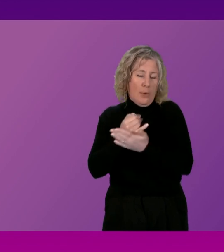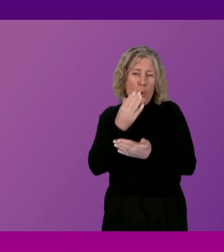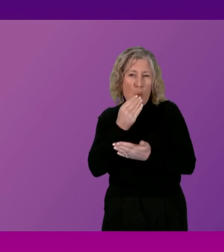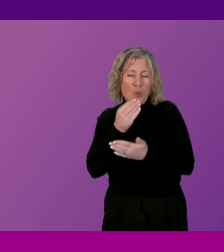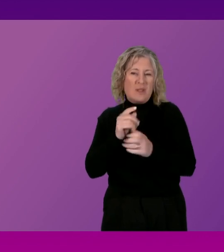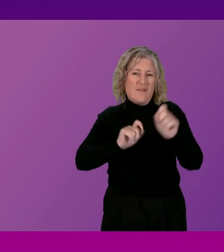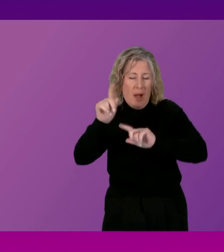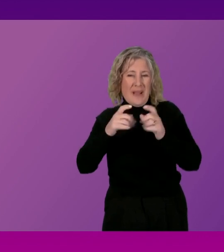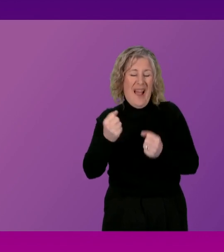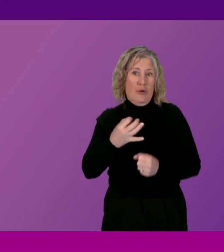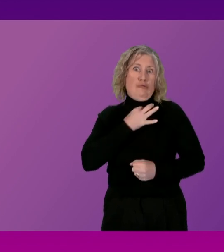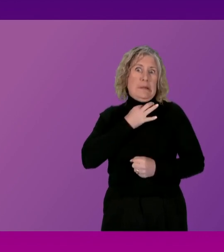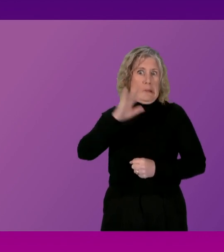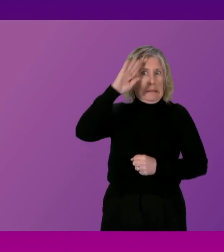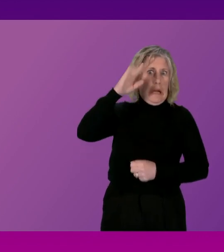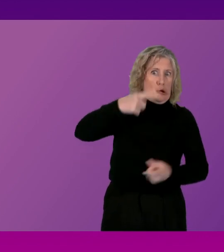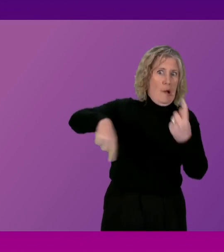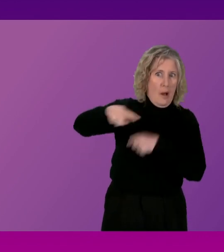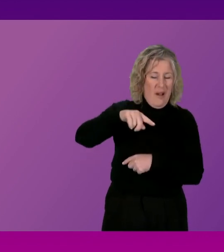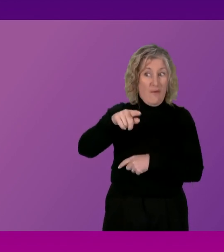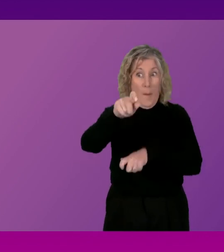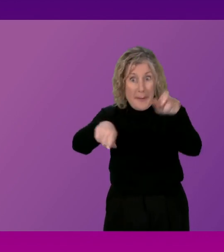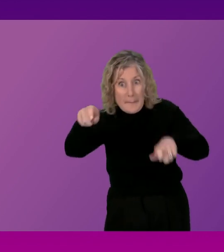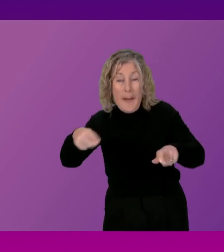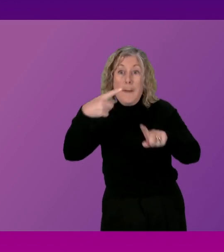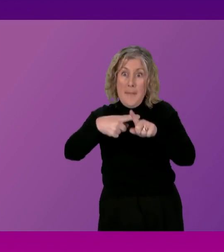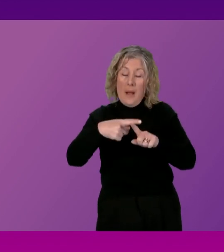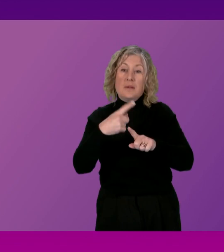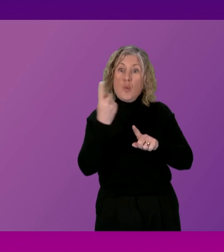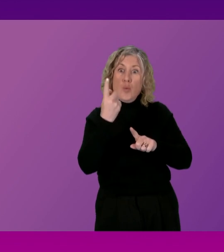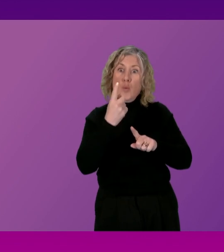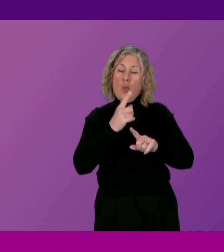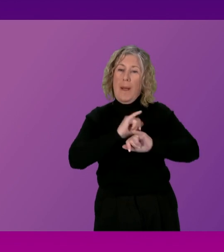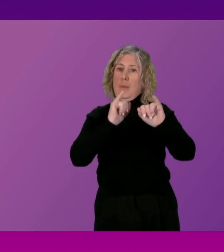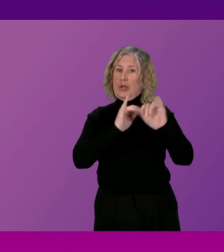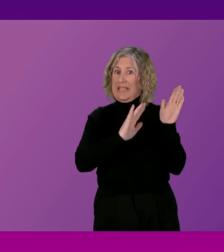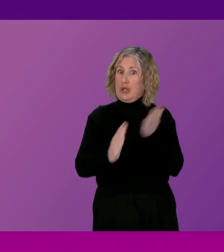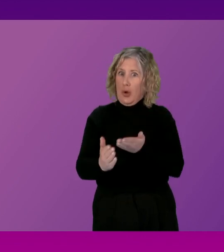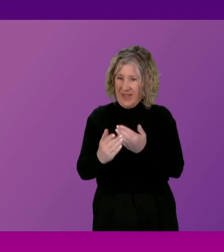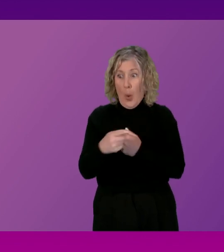the public and our emergency services, should be held to account for their reckless actions.